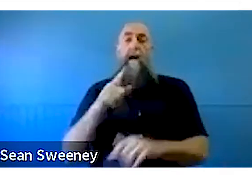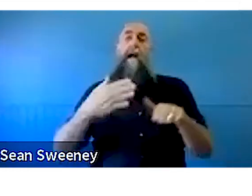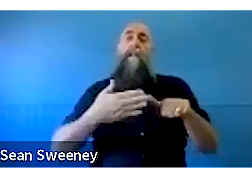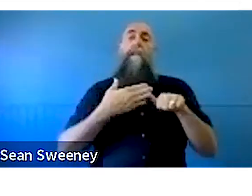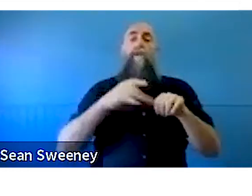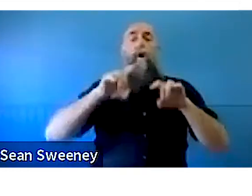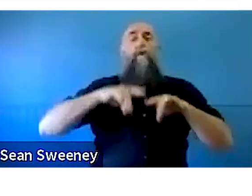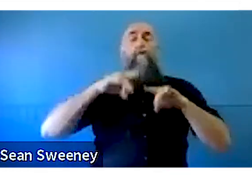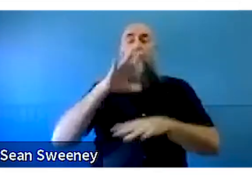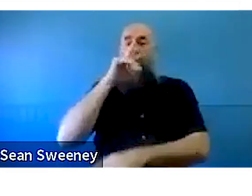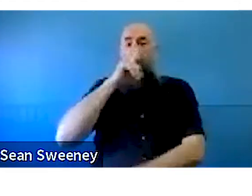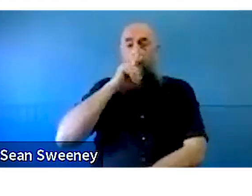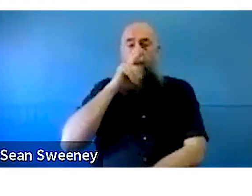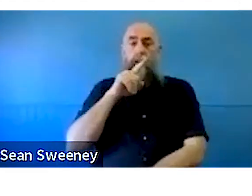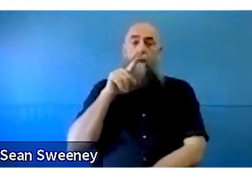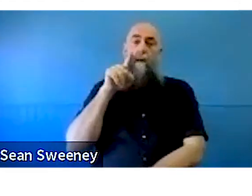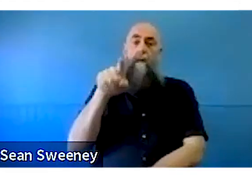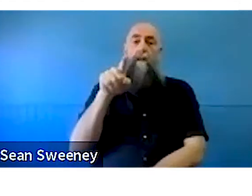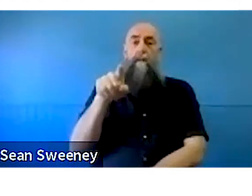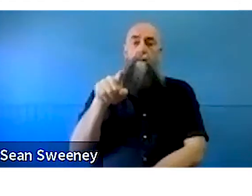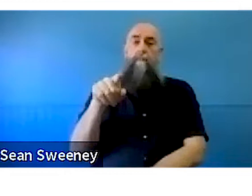considered aged at 50.